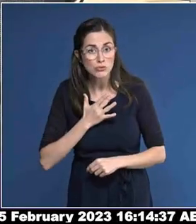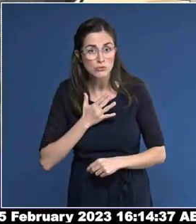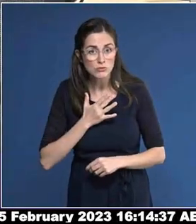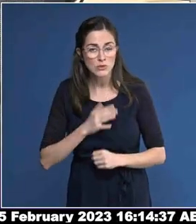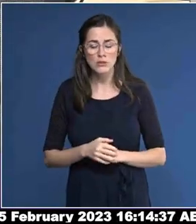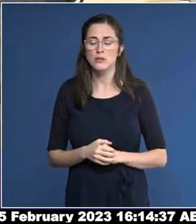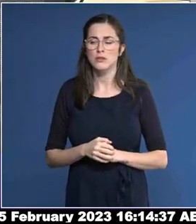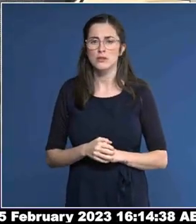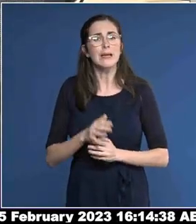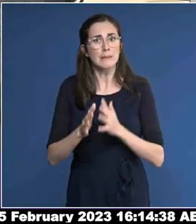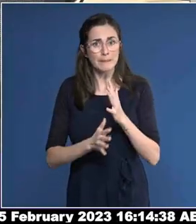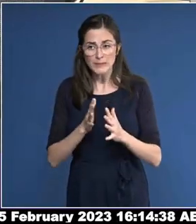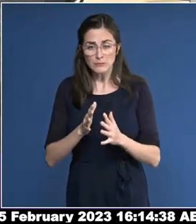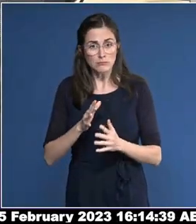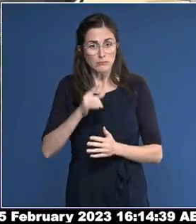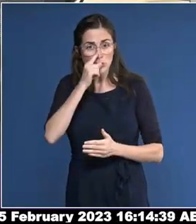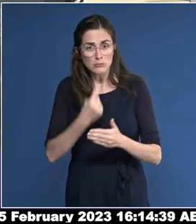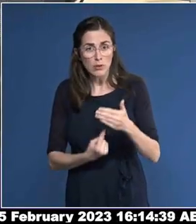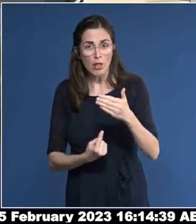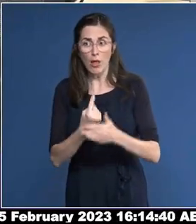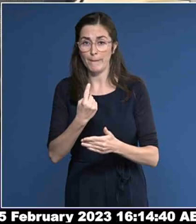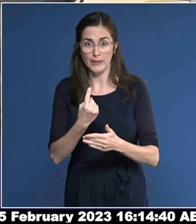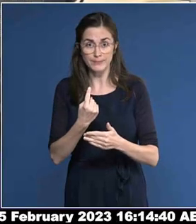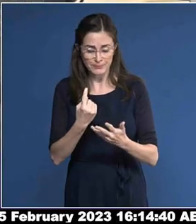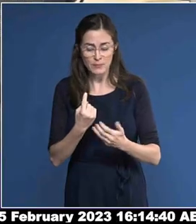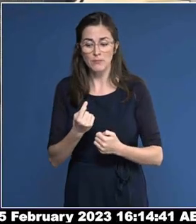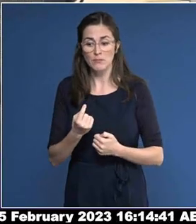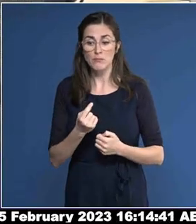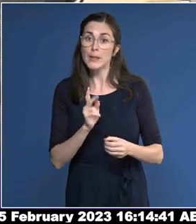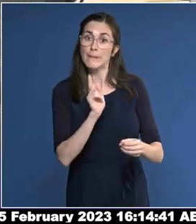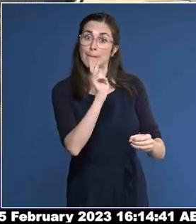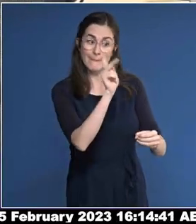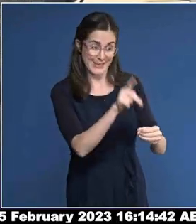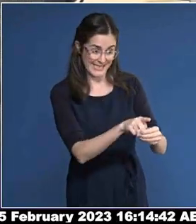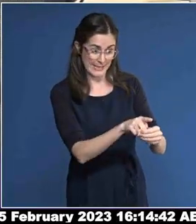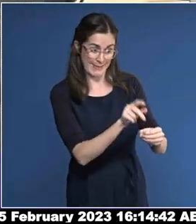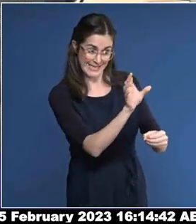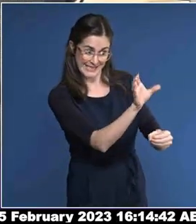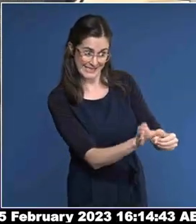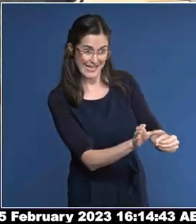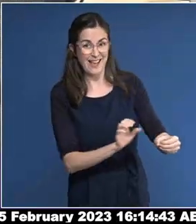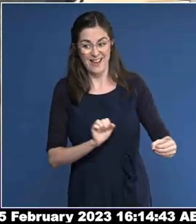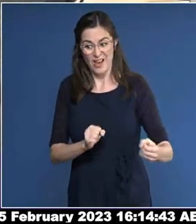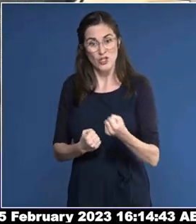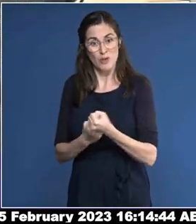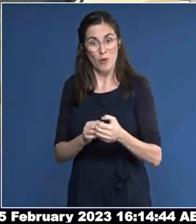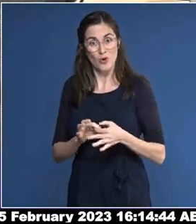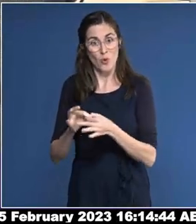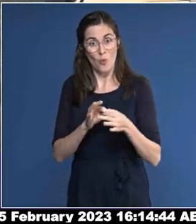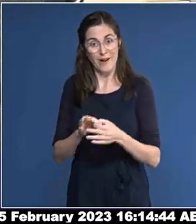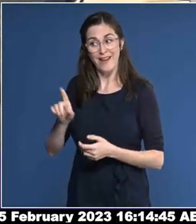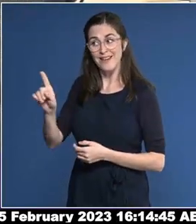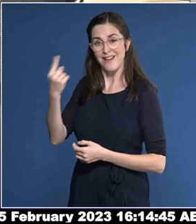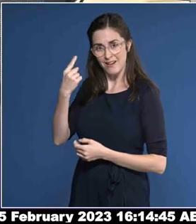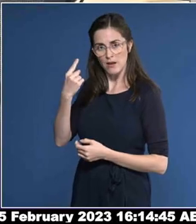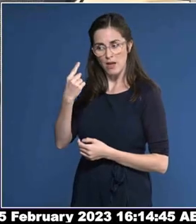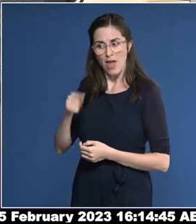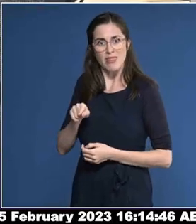of interest when a participant's support coordinator works for the same provider as -